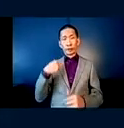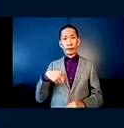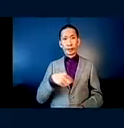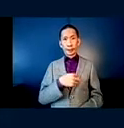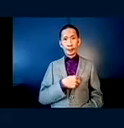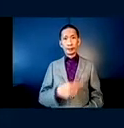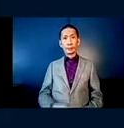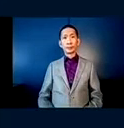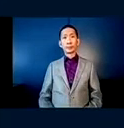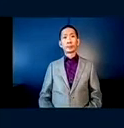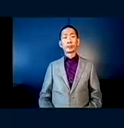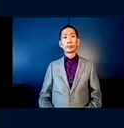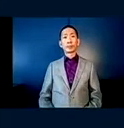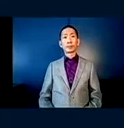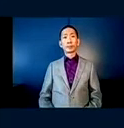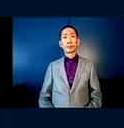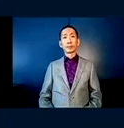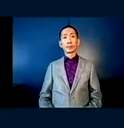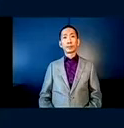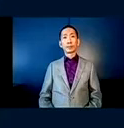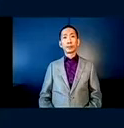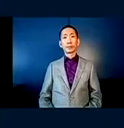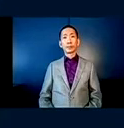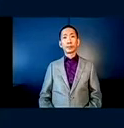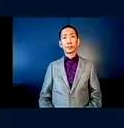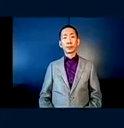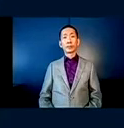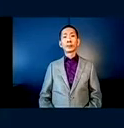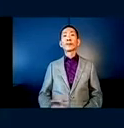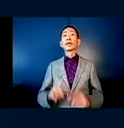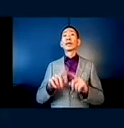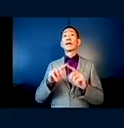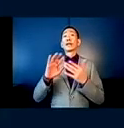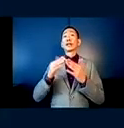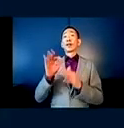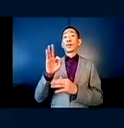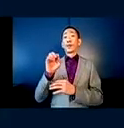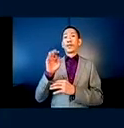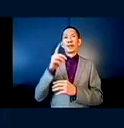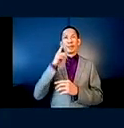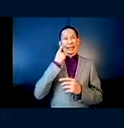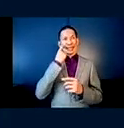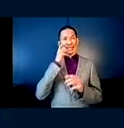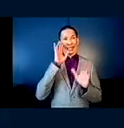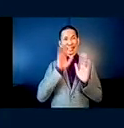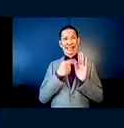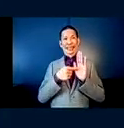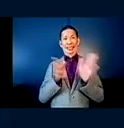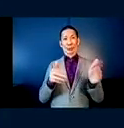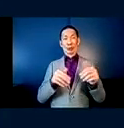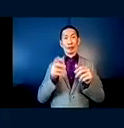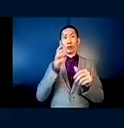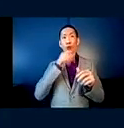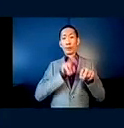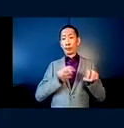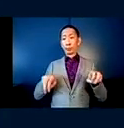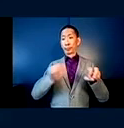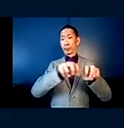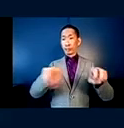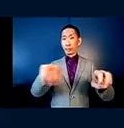FOR US. NEXT SLIDE PLEASE. SO IN COMMUNITY FORUMS LIKE THE ONE YOU JUST SAW, WE TALKED TO